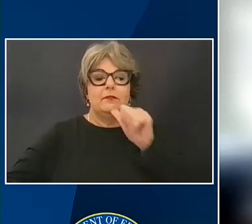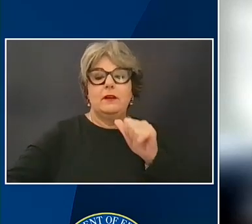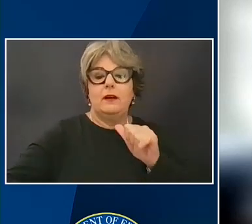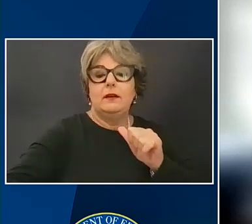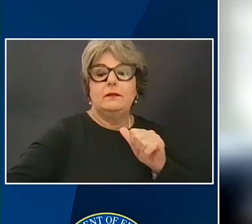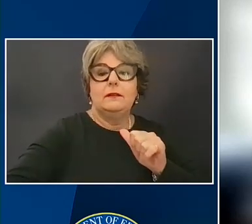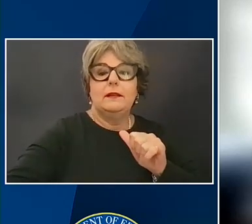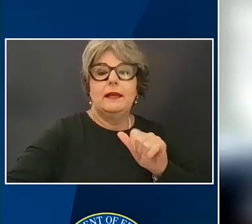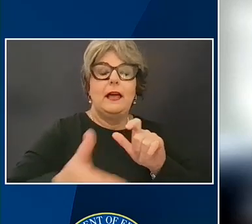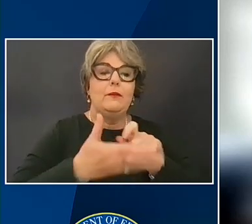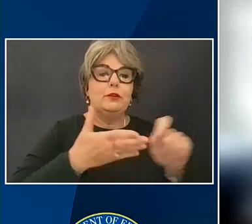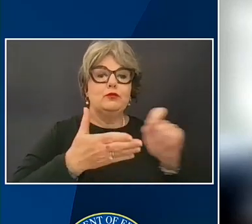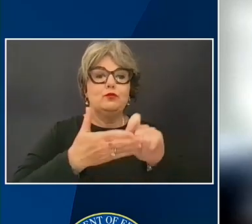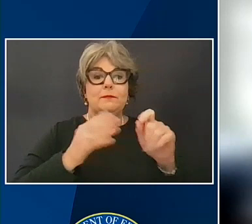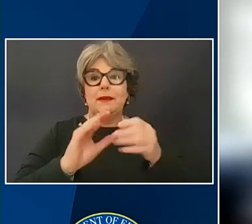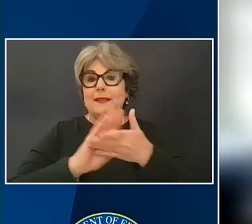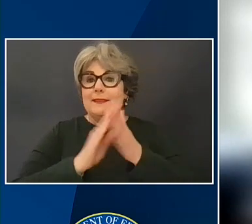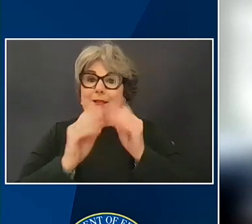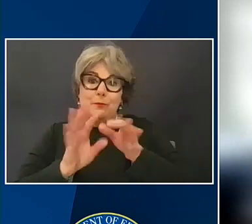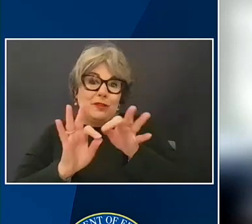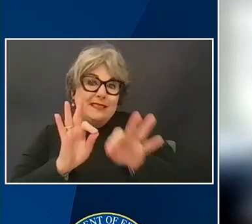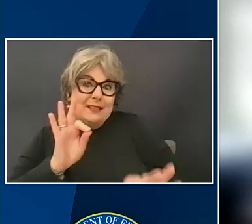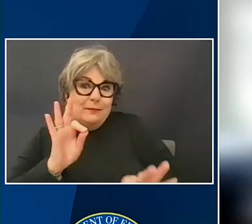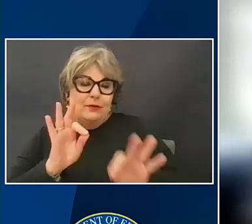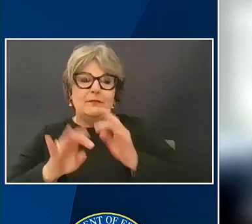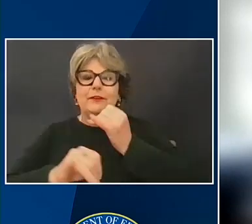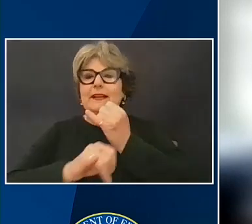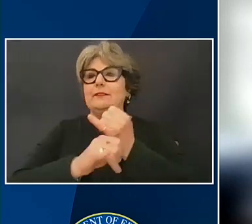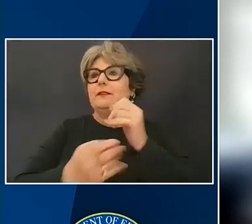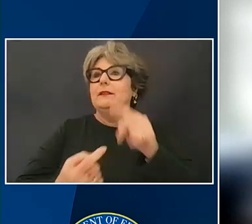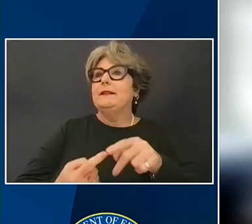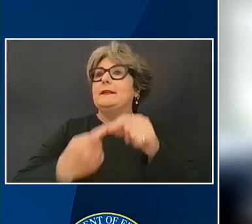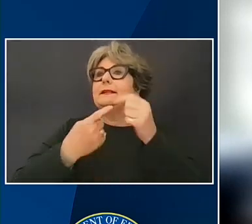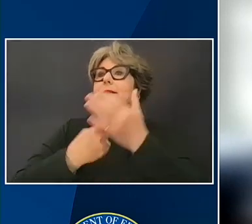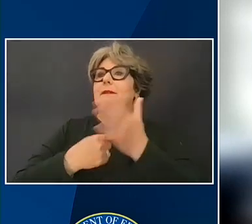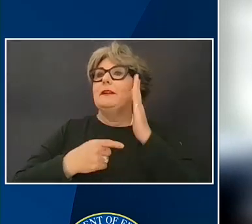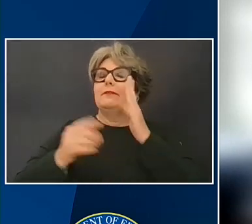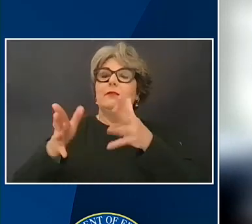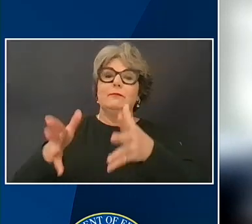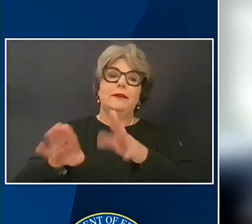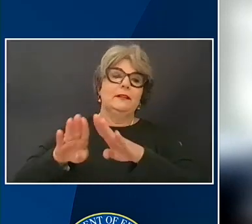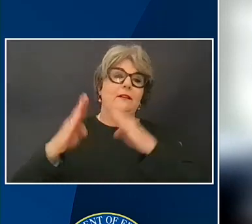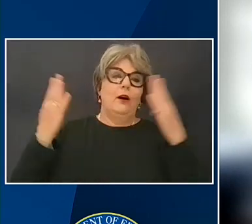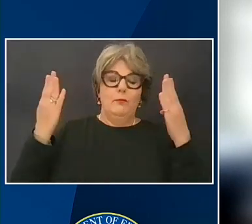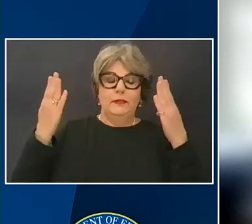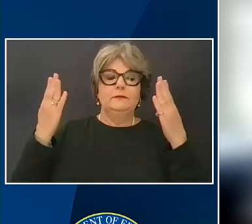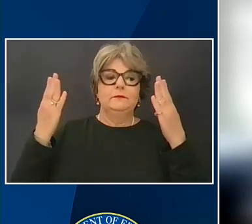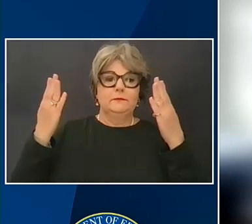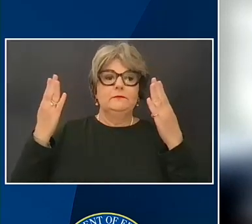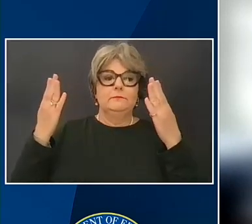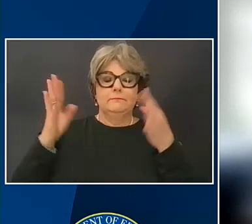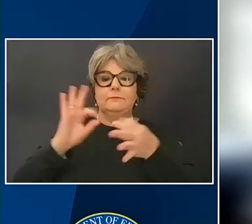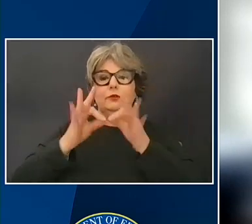making things simpler for institutions, especially if it's going to be left open to interpretation.